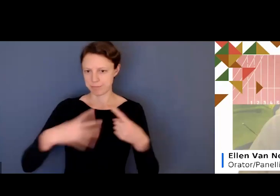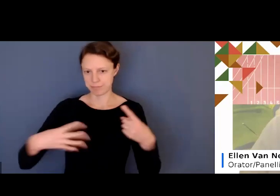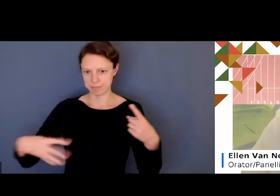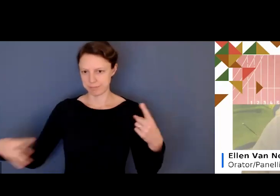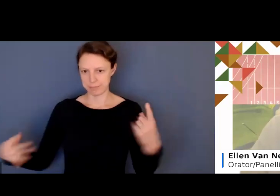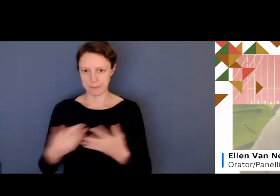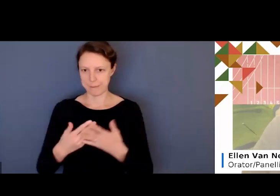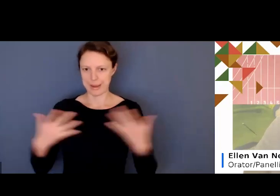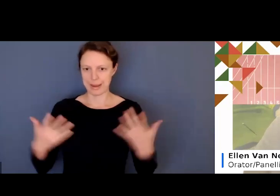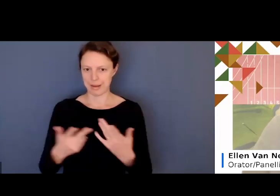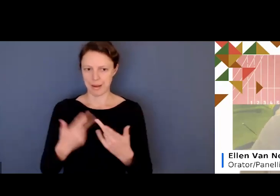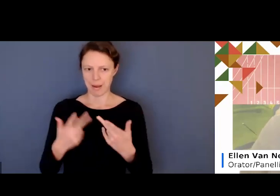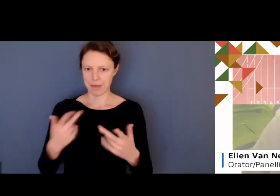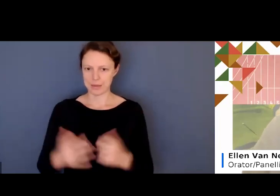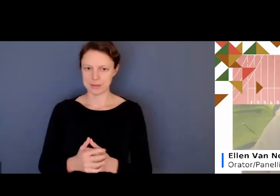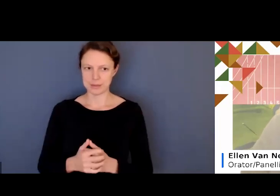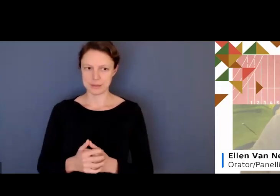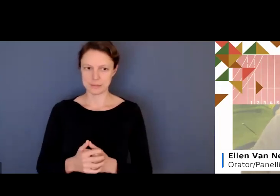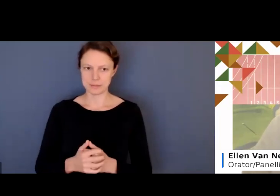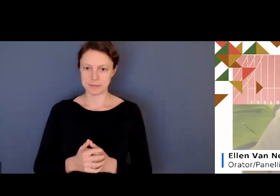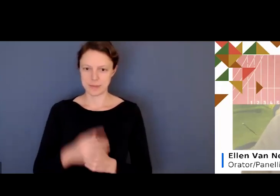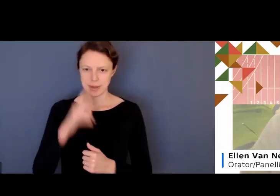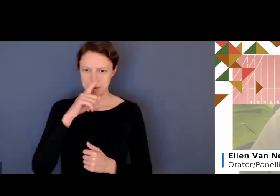People hold onto sport so fiercely